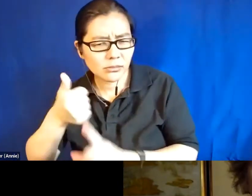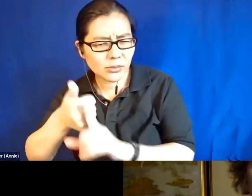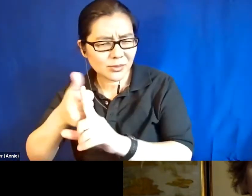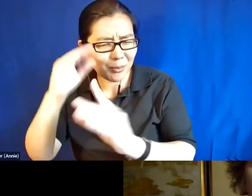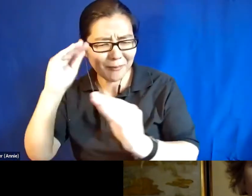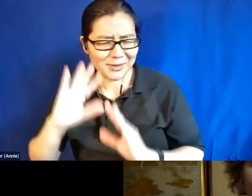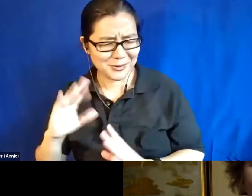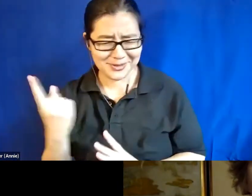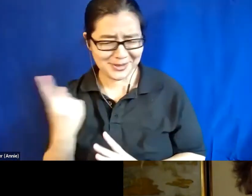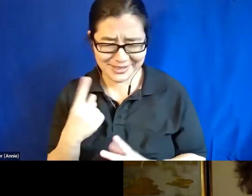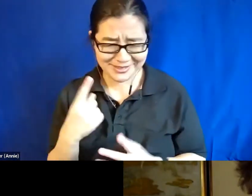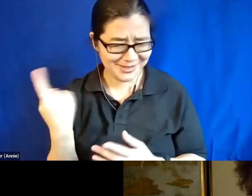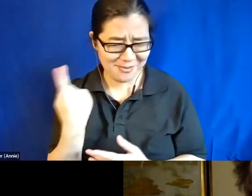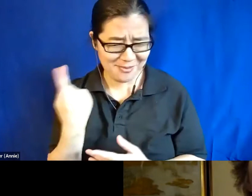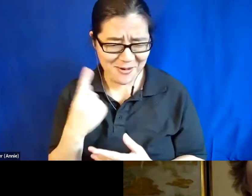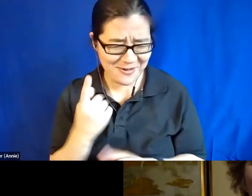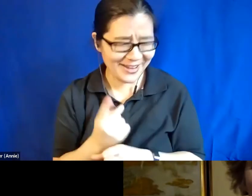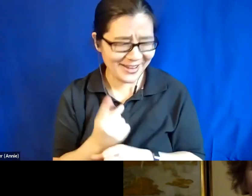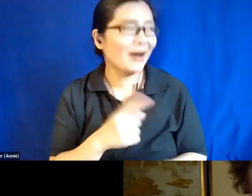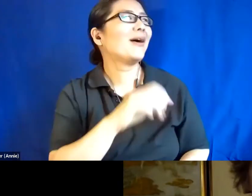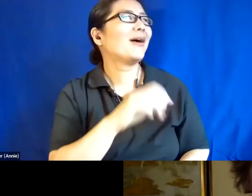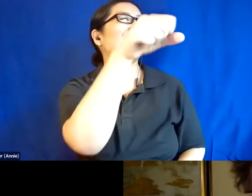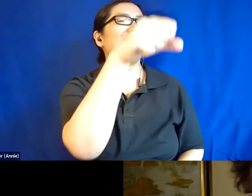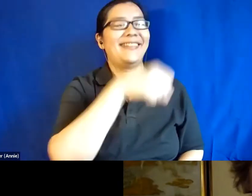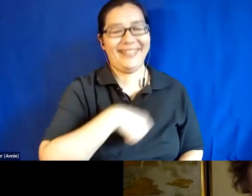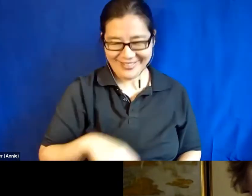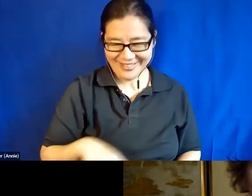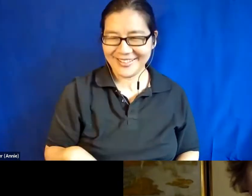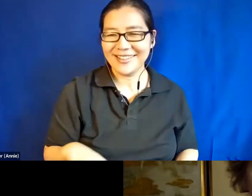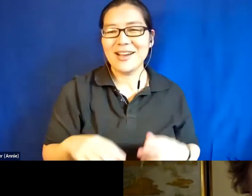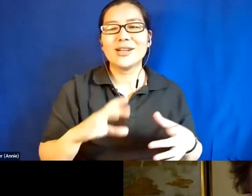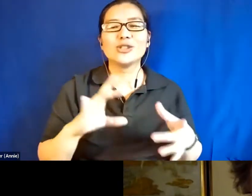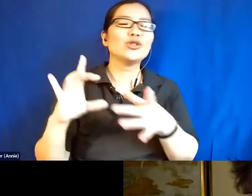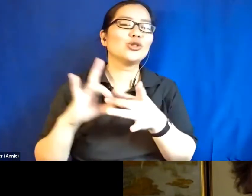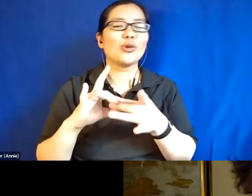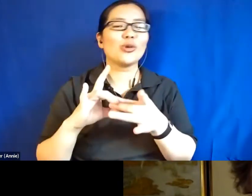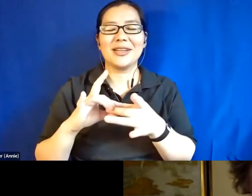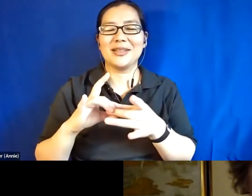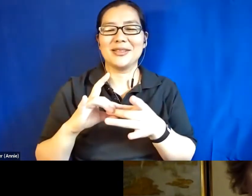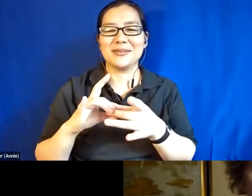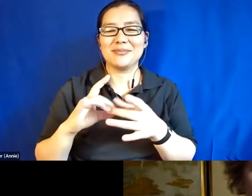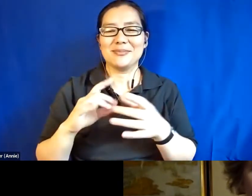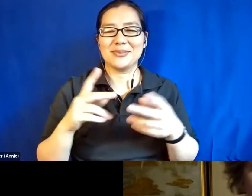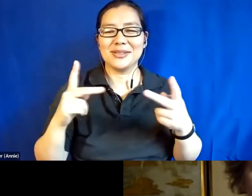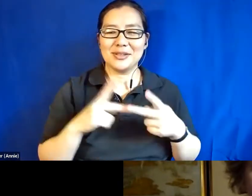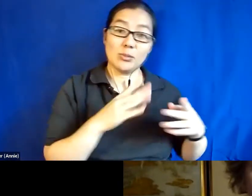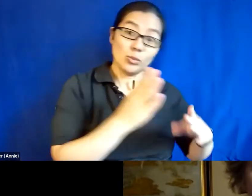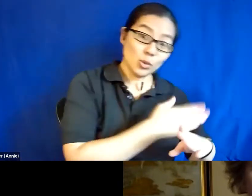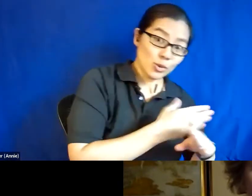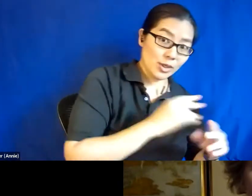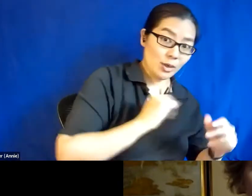Sile O'Modhrain: Yeah. I have a joint position in the school of music where I teach in the performing arts technology